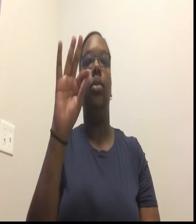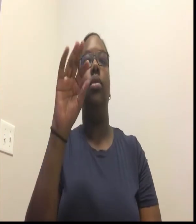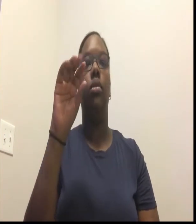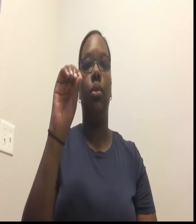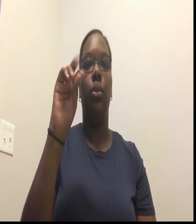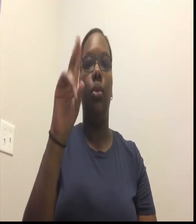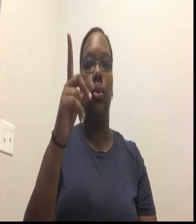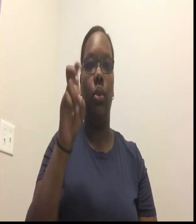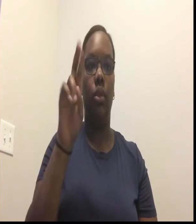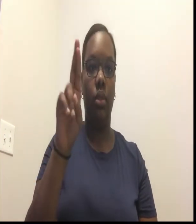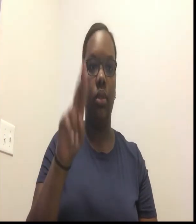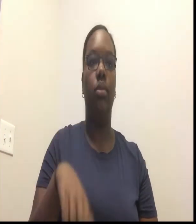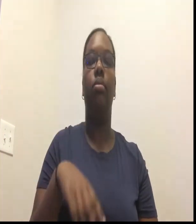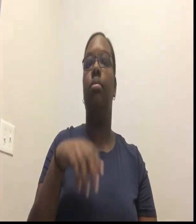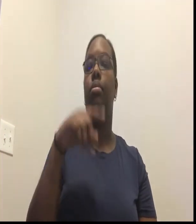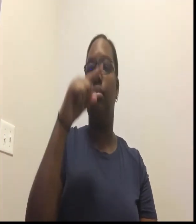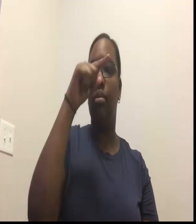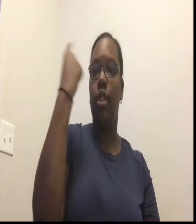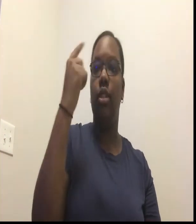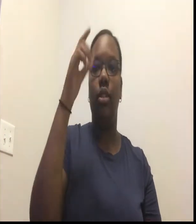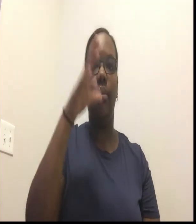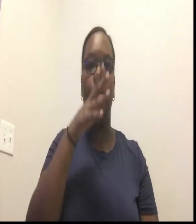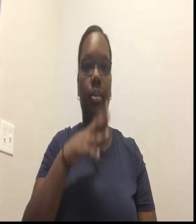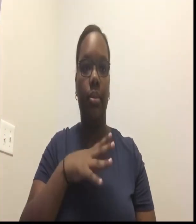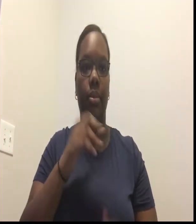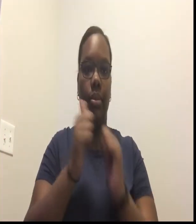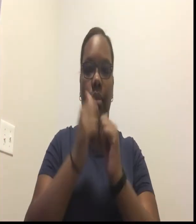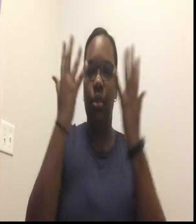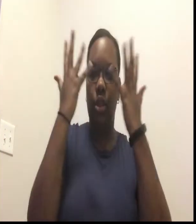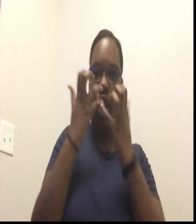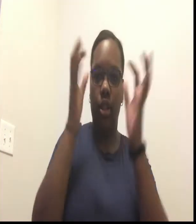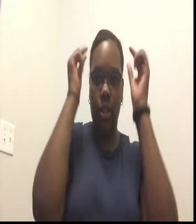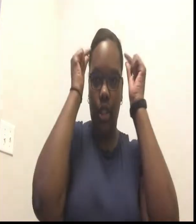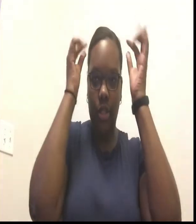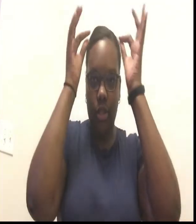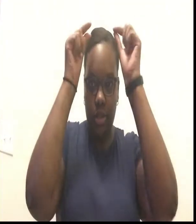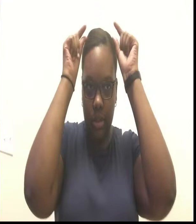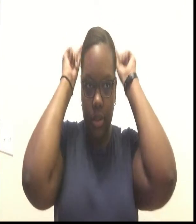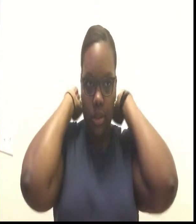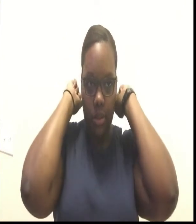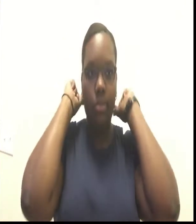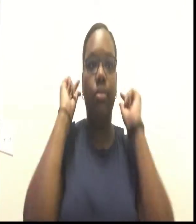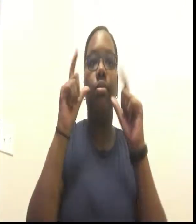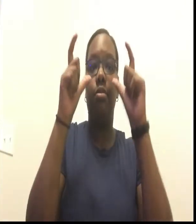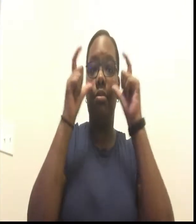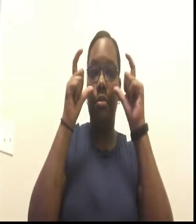hair and eyeglasses begins to speak [Tiara] Hi Everyone my name is Tiara Simmons Mercius